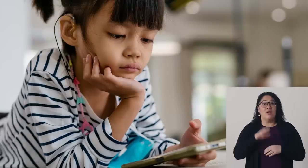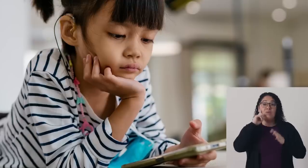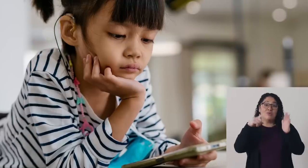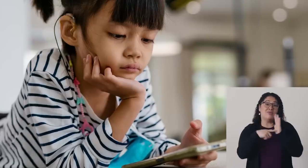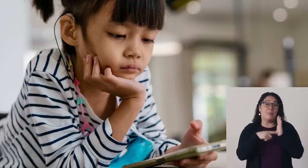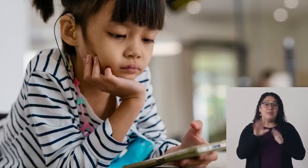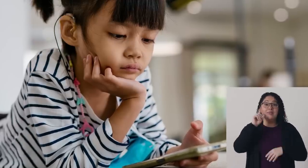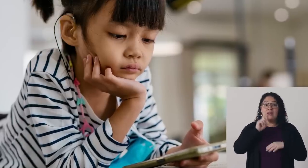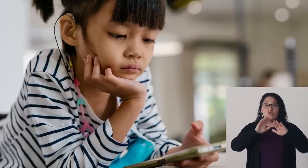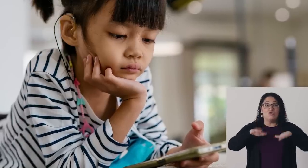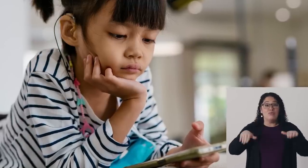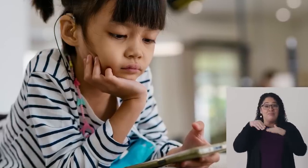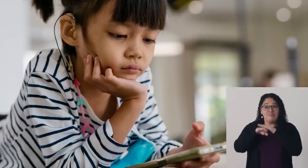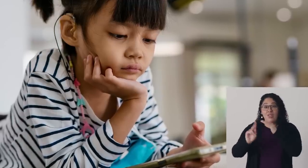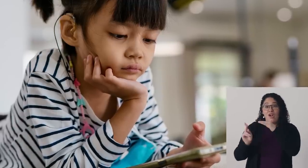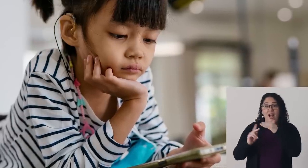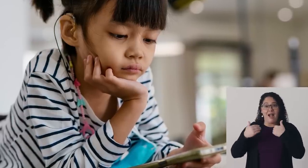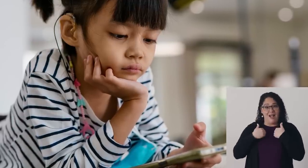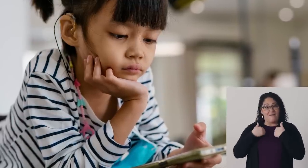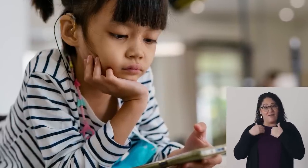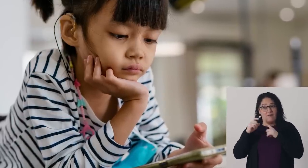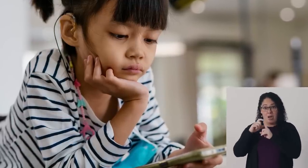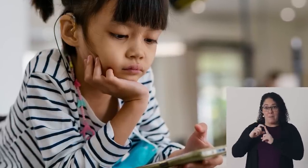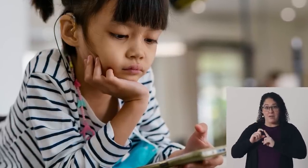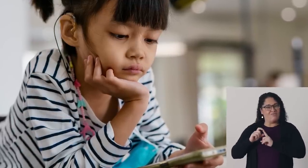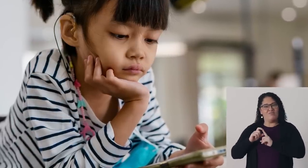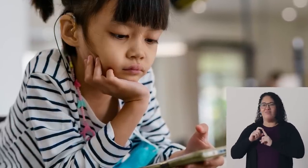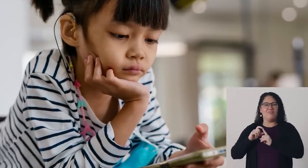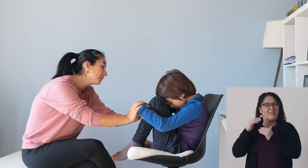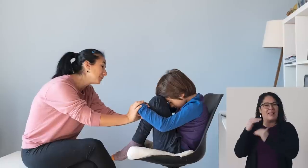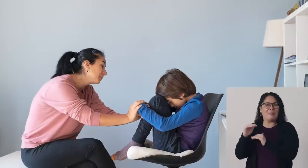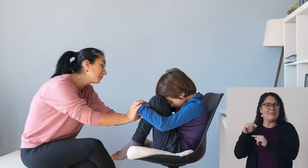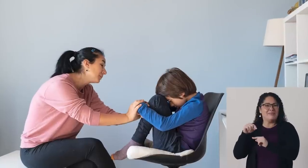For example, because of inadequate exposure to a first language, a Deaf child might start